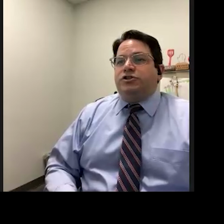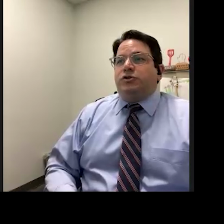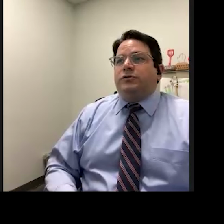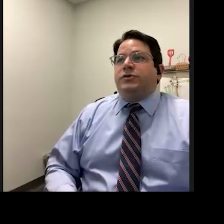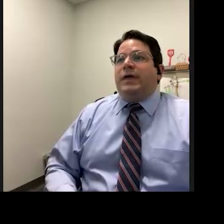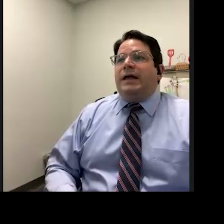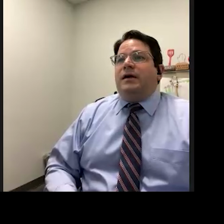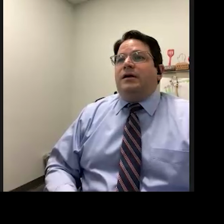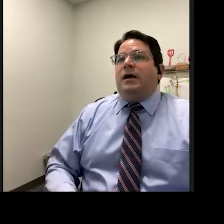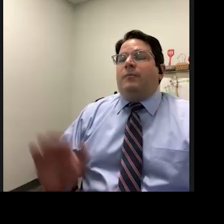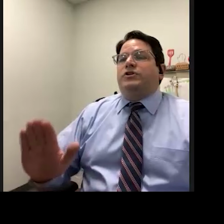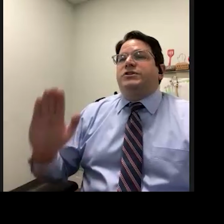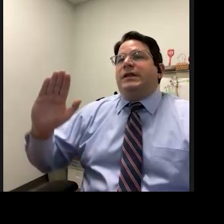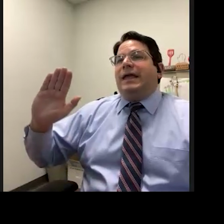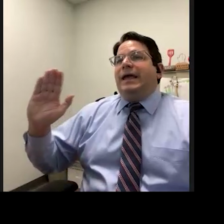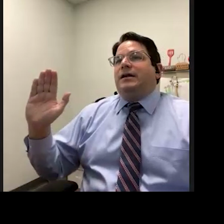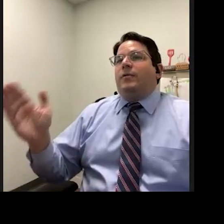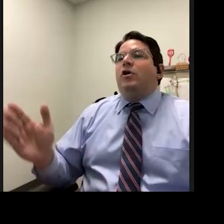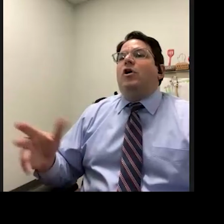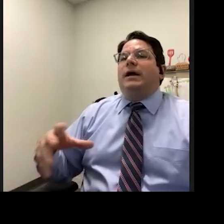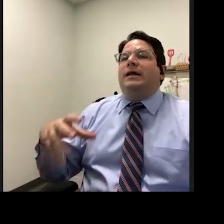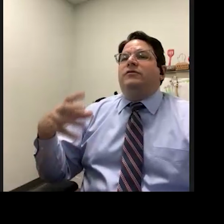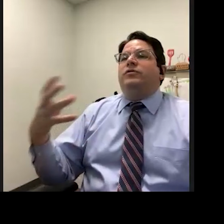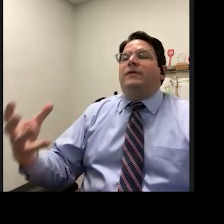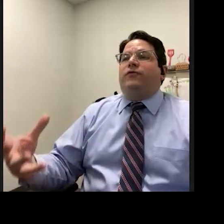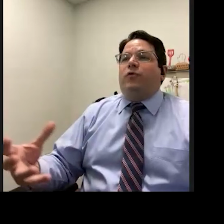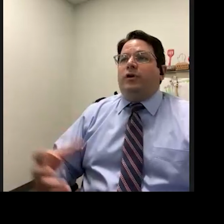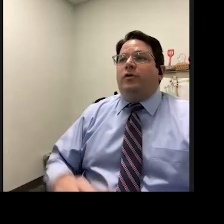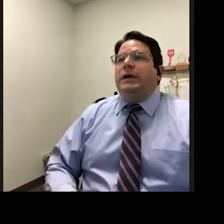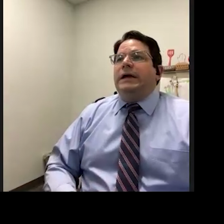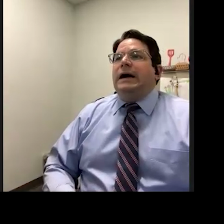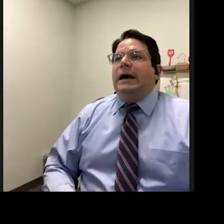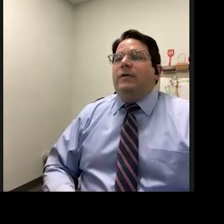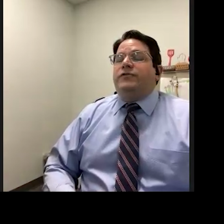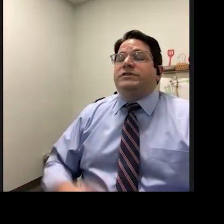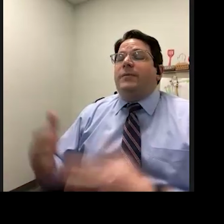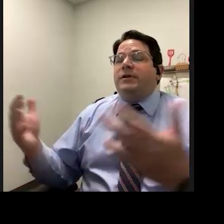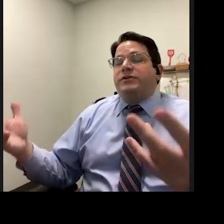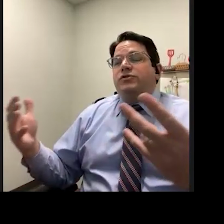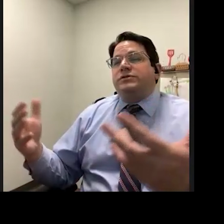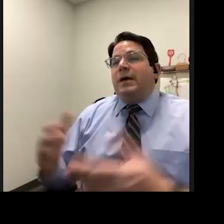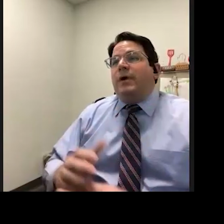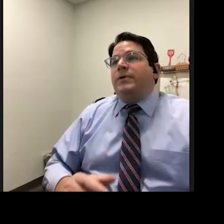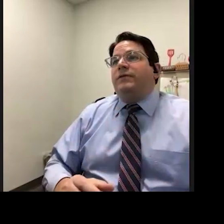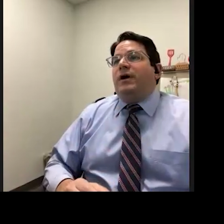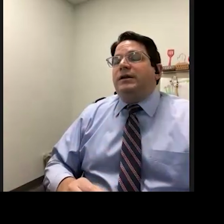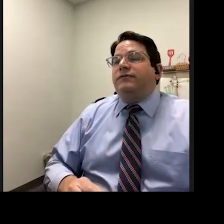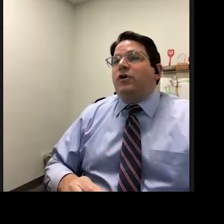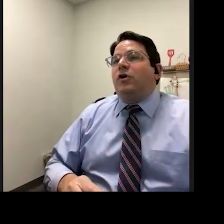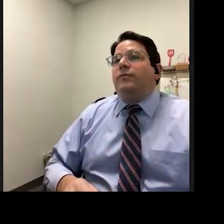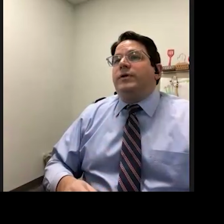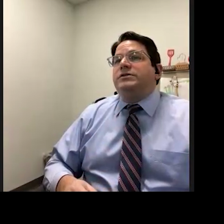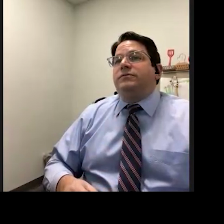credentials so that a person can't come along and do that for you. For some individuals, that might be very difficult